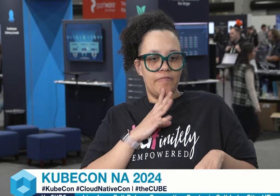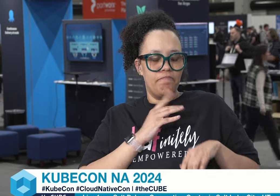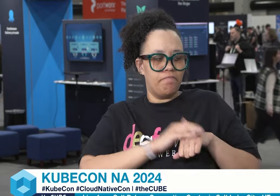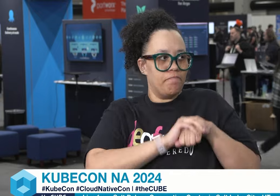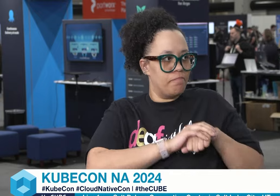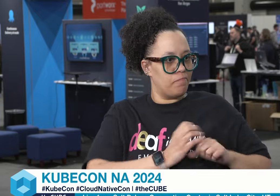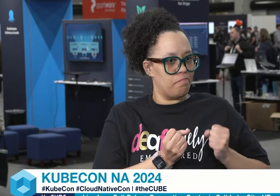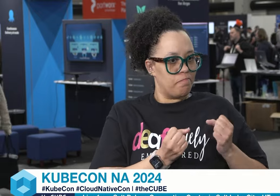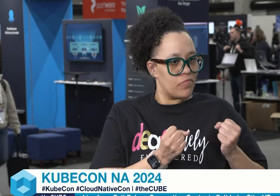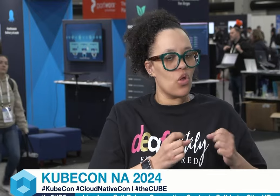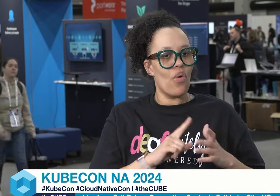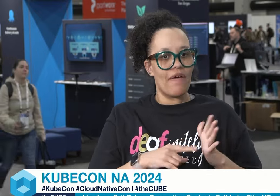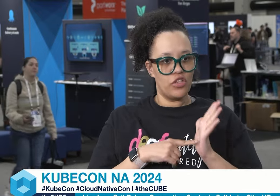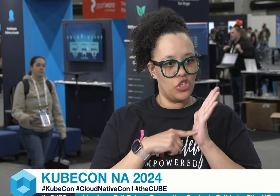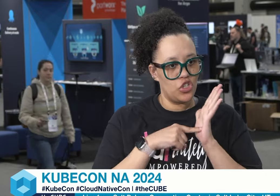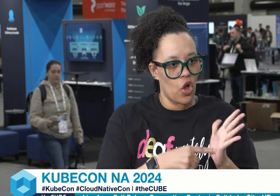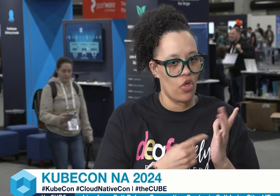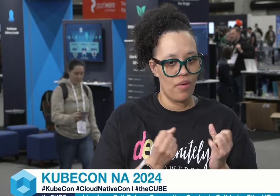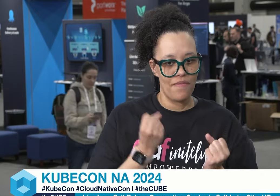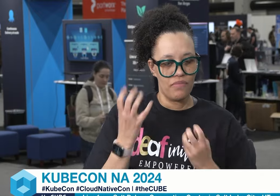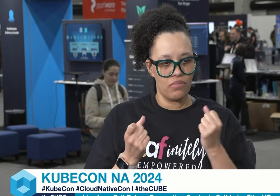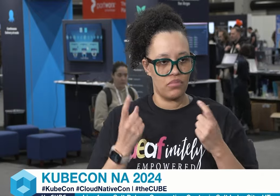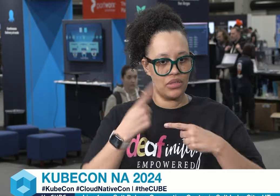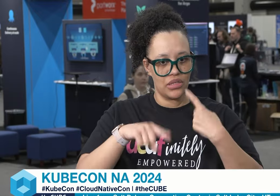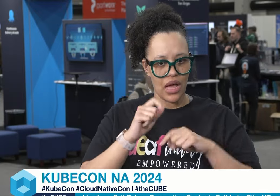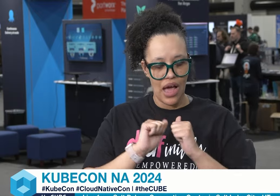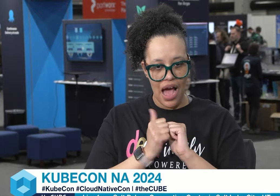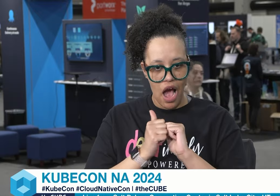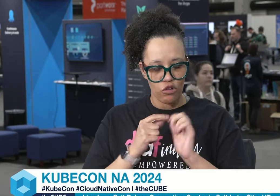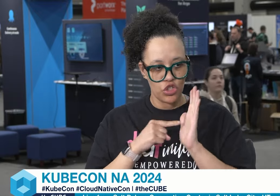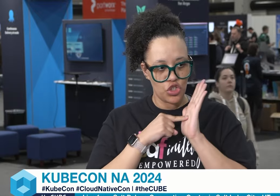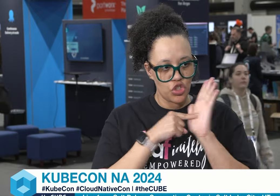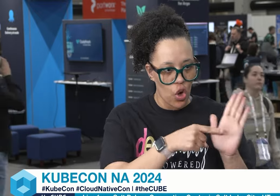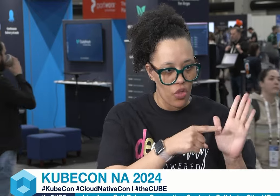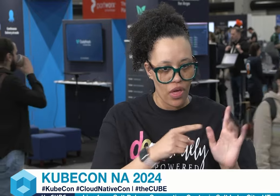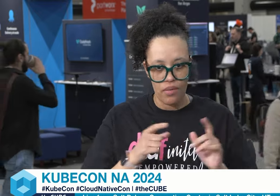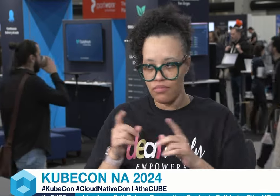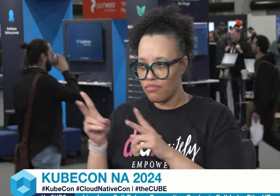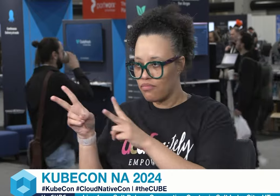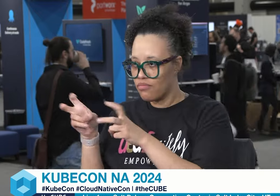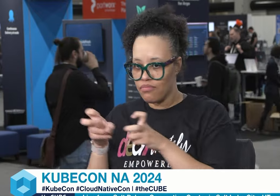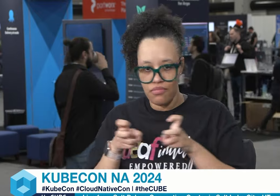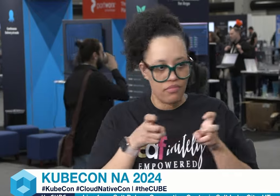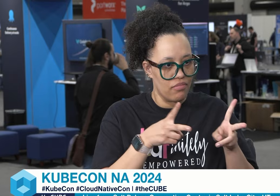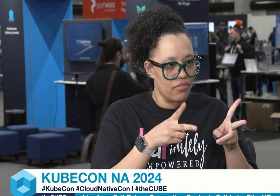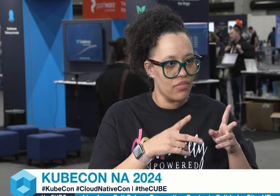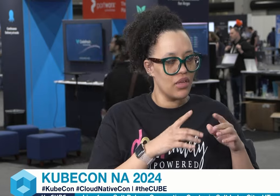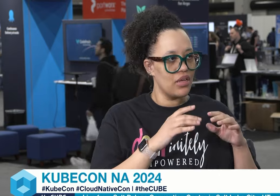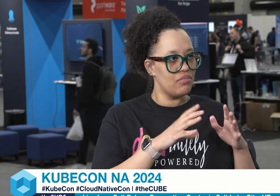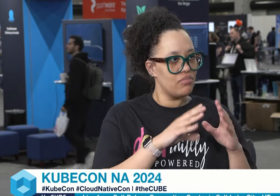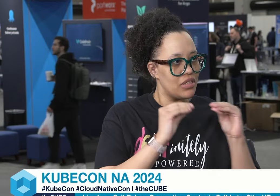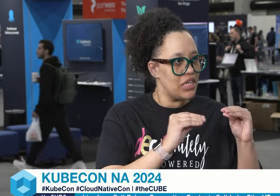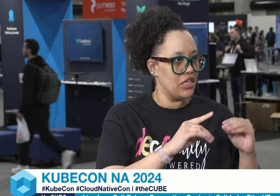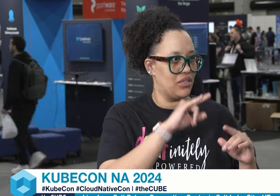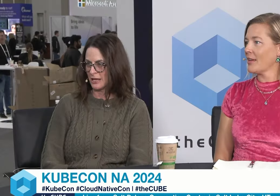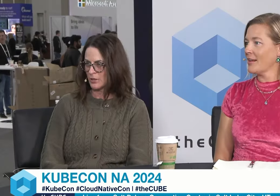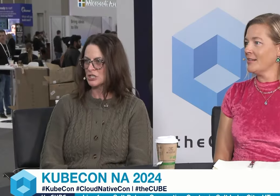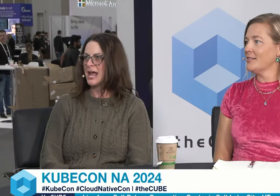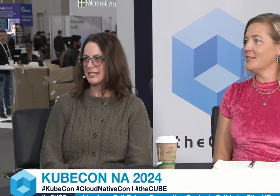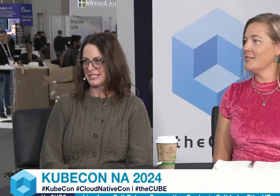to the kids and we don't speak to them, so we're signing to them and showing it in sign language,